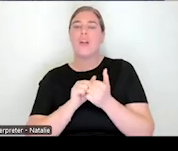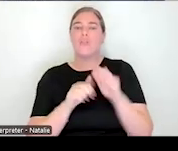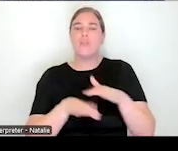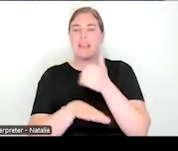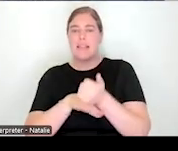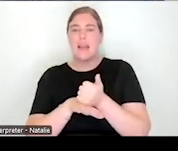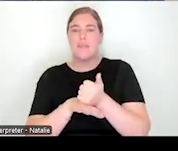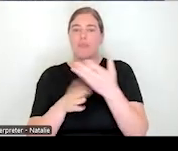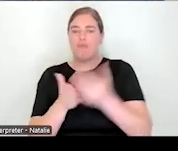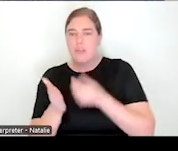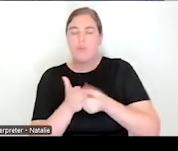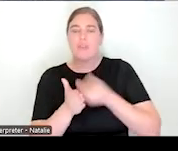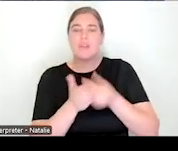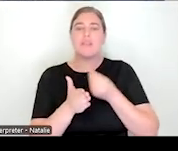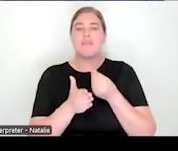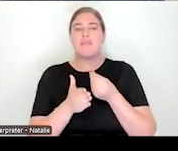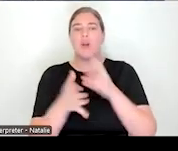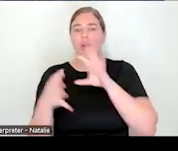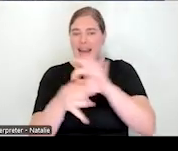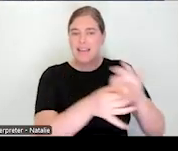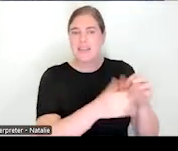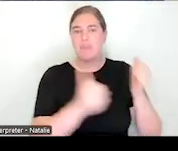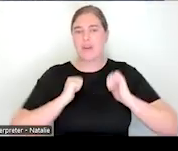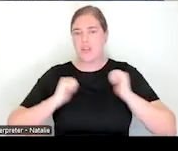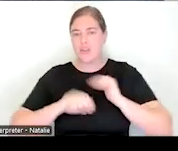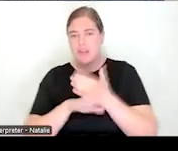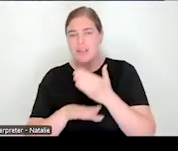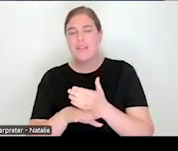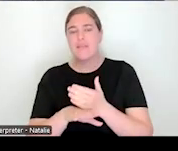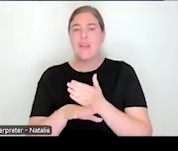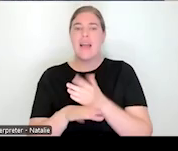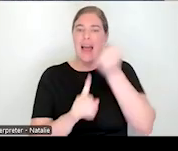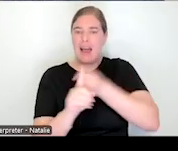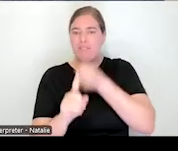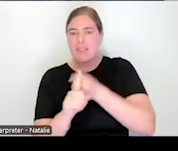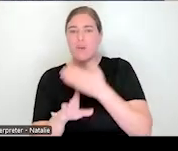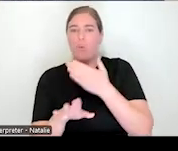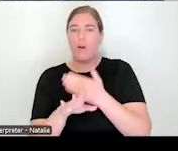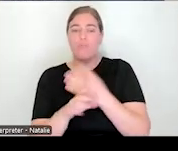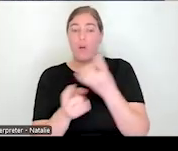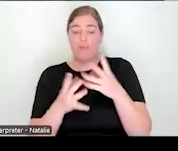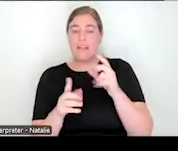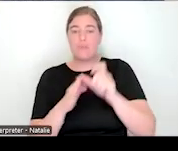practitioners and the advocacy work they already do in supporting the sector with leadership.